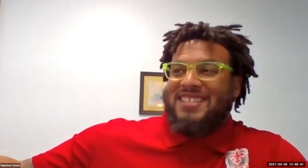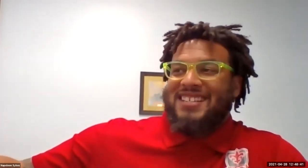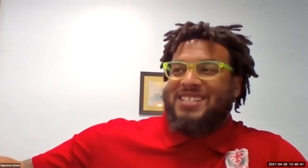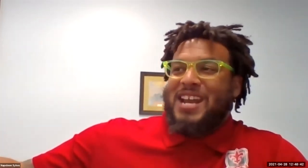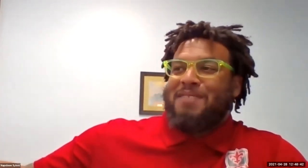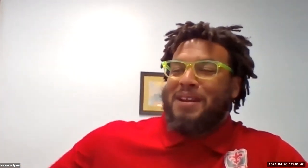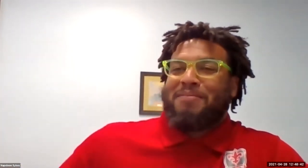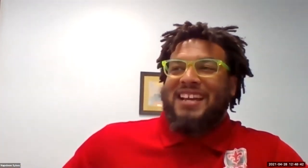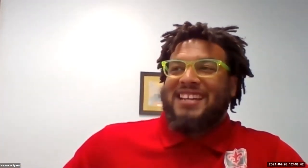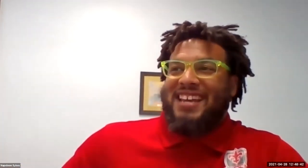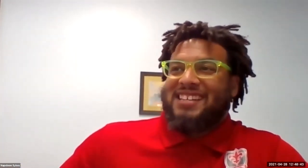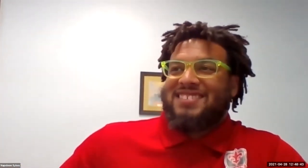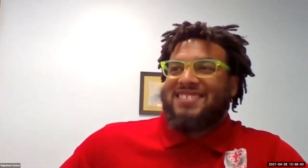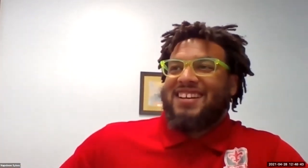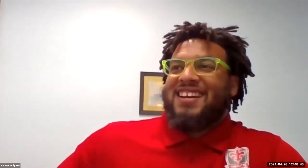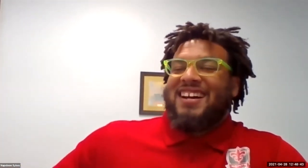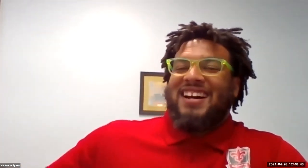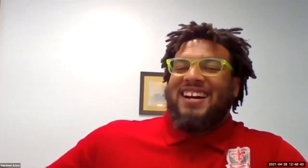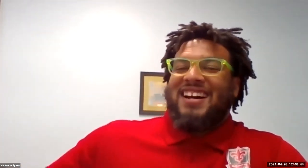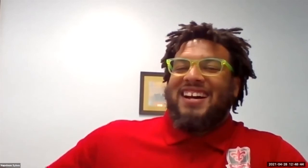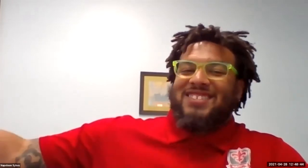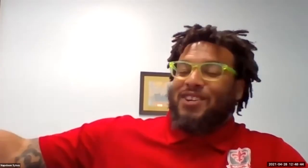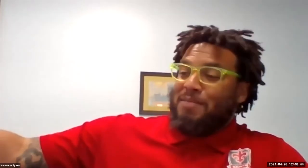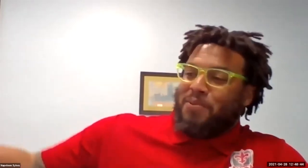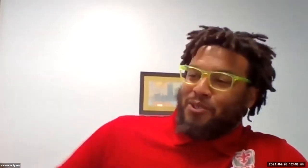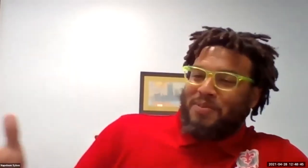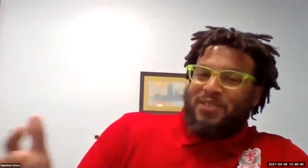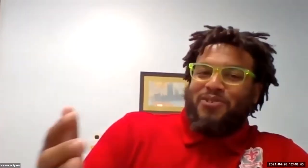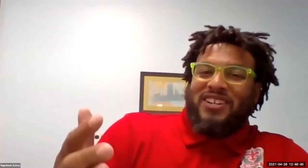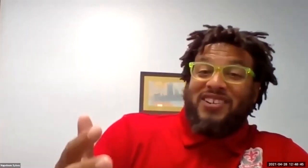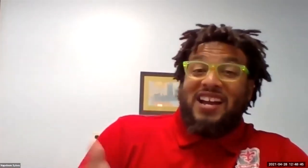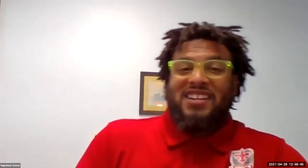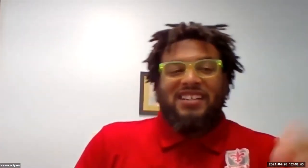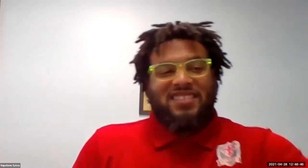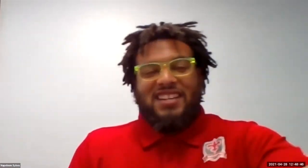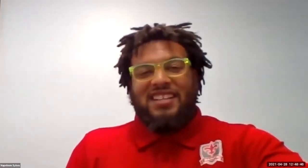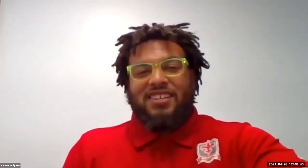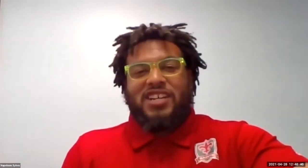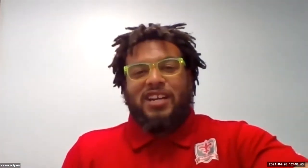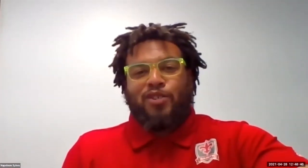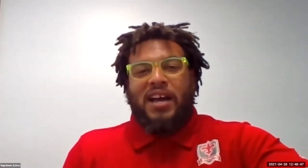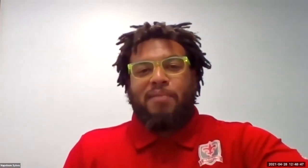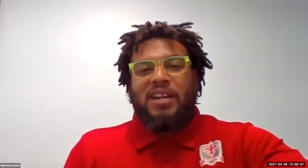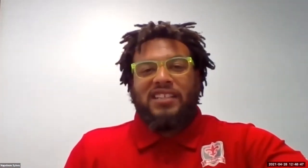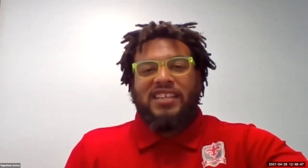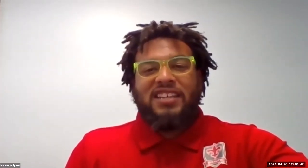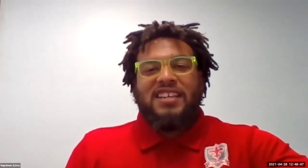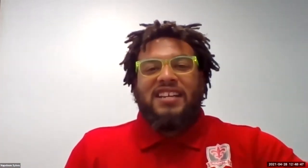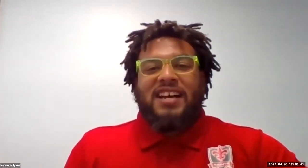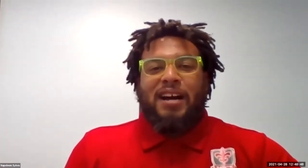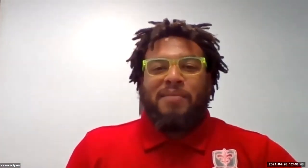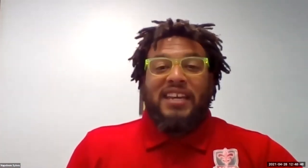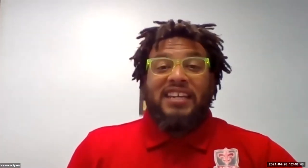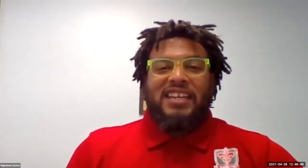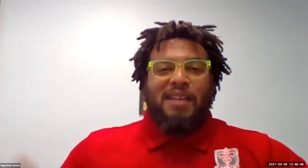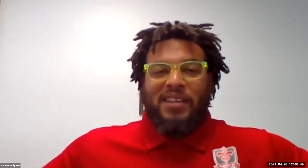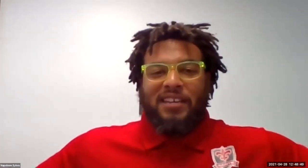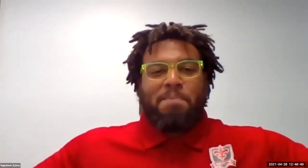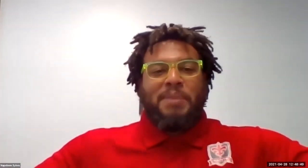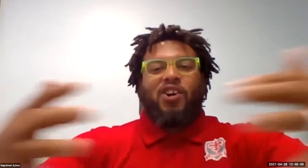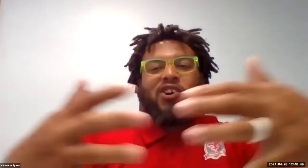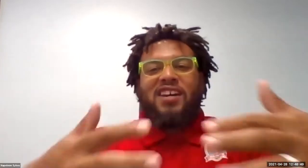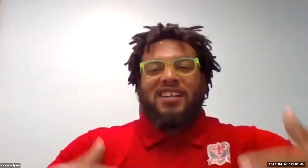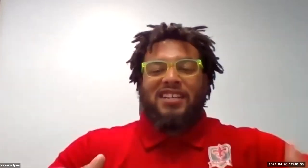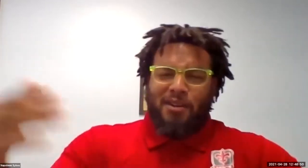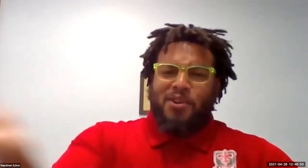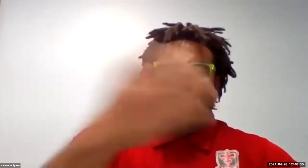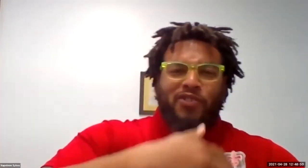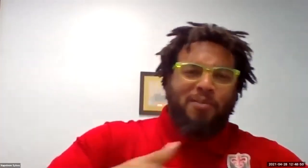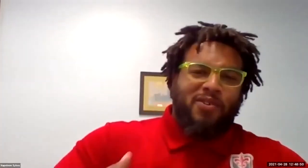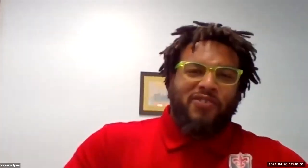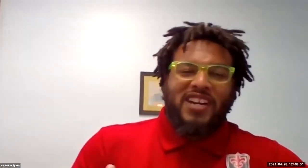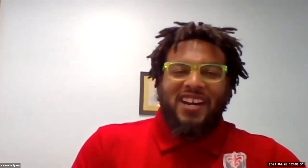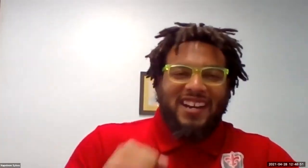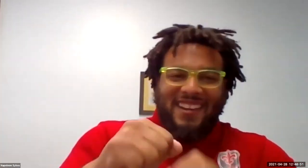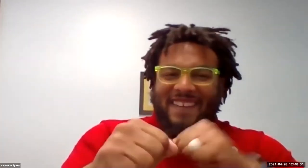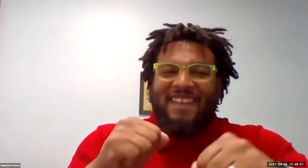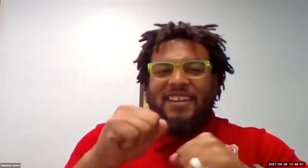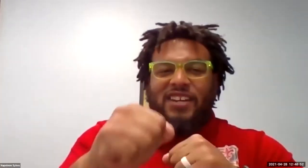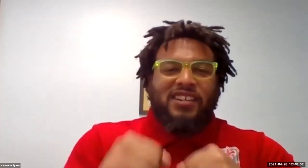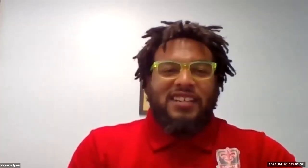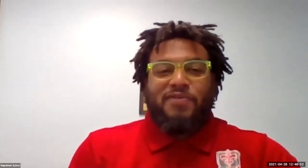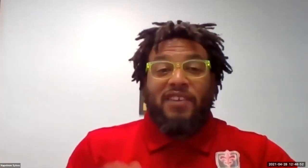Many of my friends I grew up with - that was our thing.